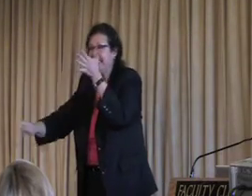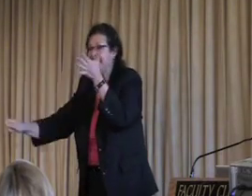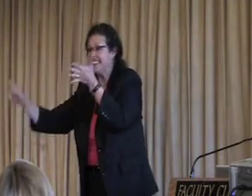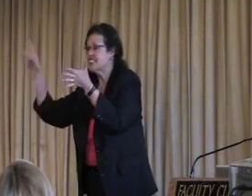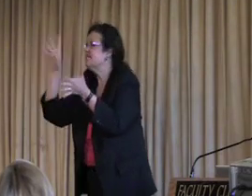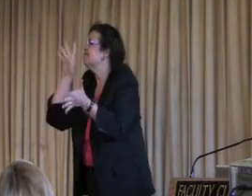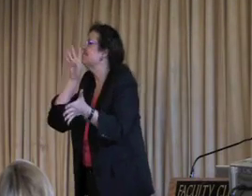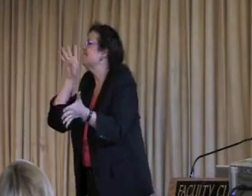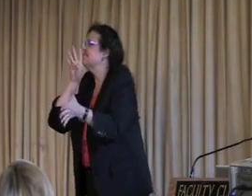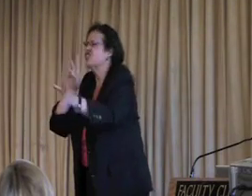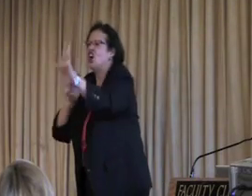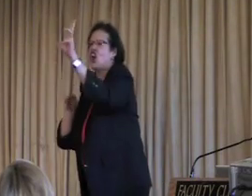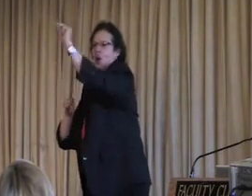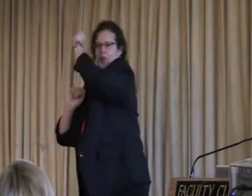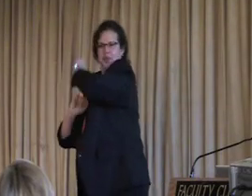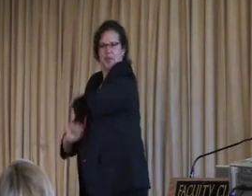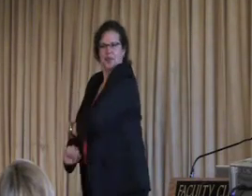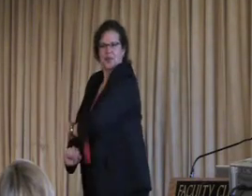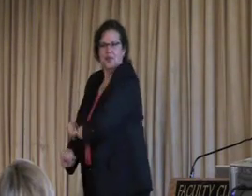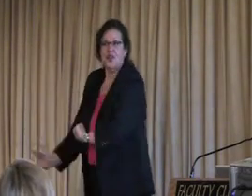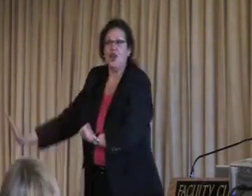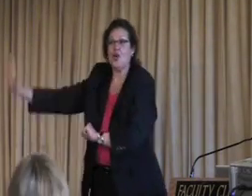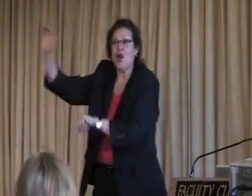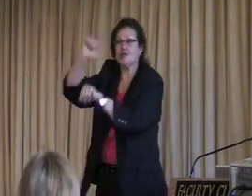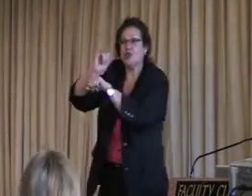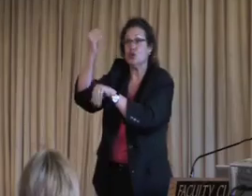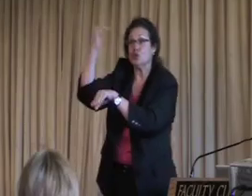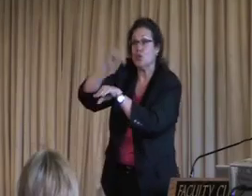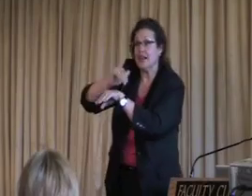with the common understanding of the three R's, reading, writing, and arithmetic. But